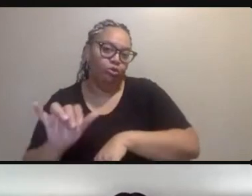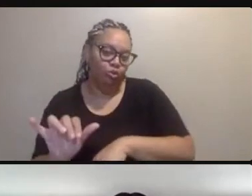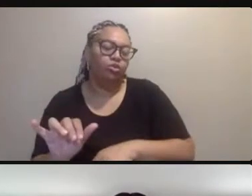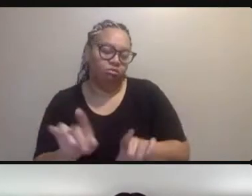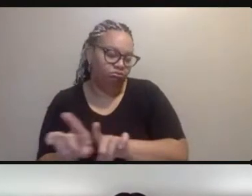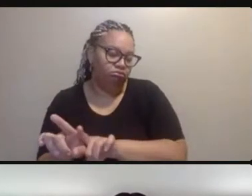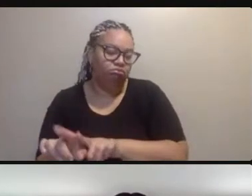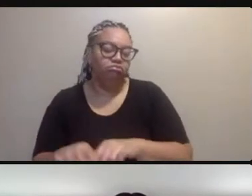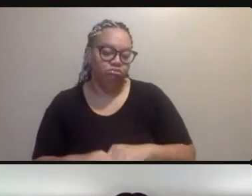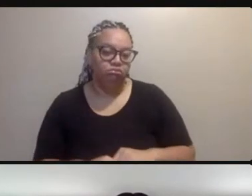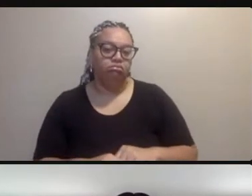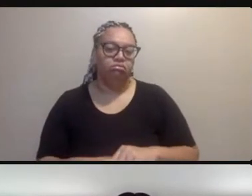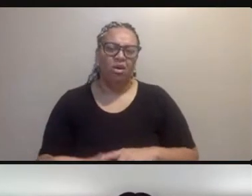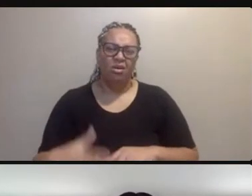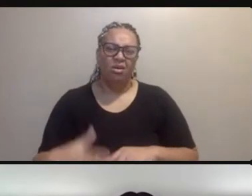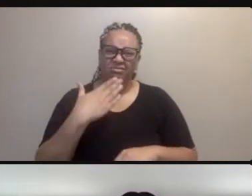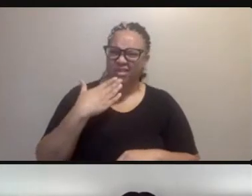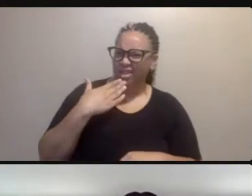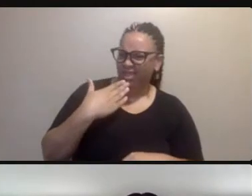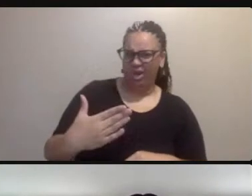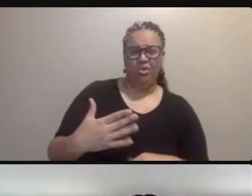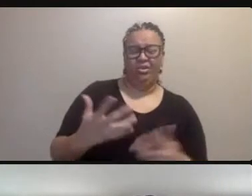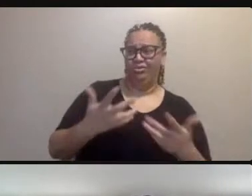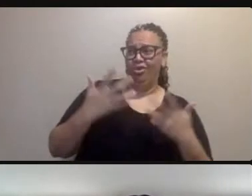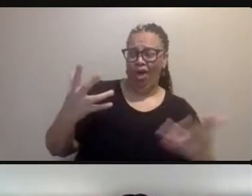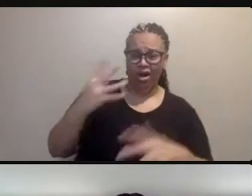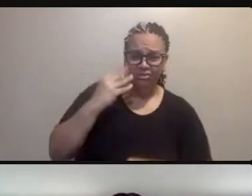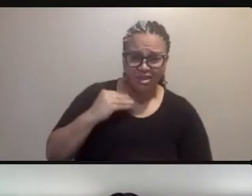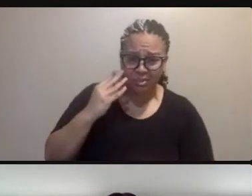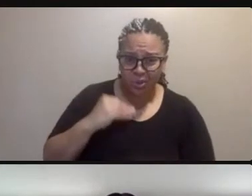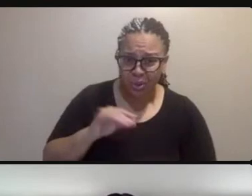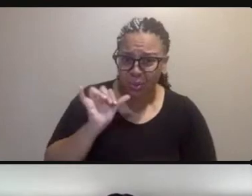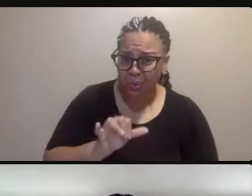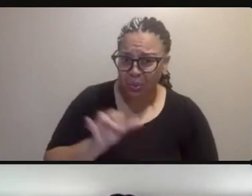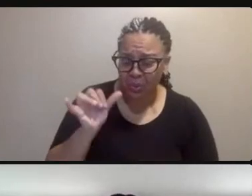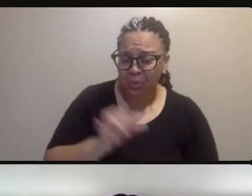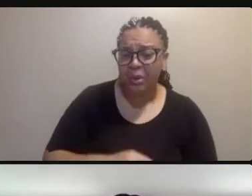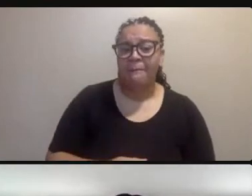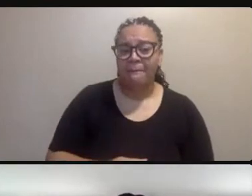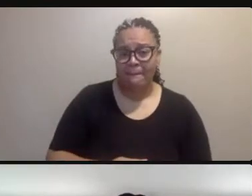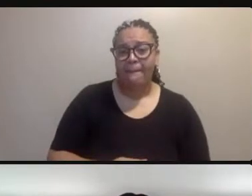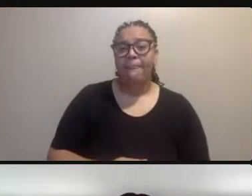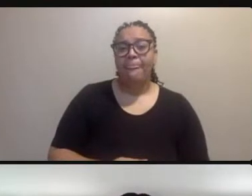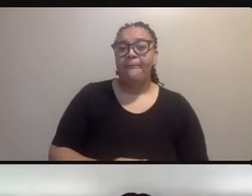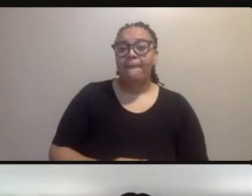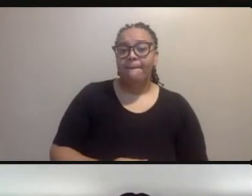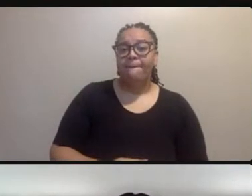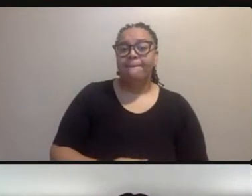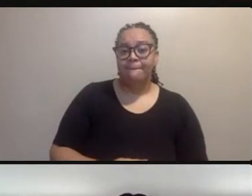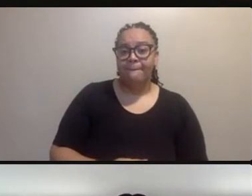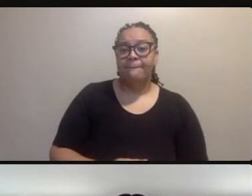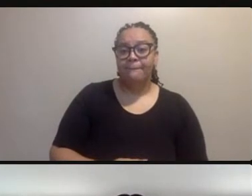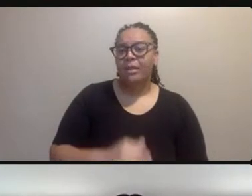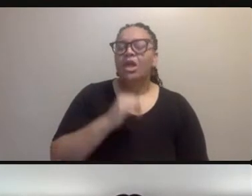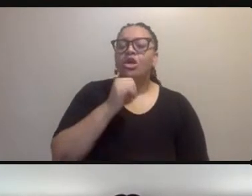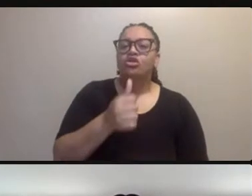AN ELEMENTARY PRINCIPALS OR